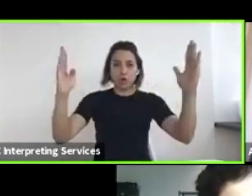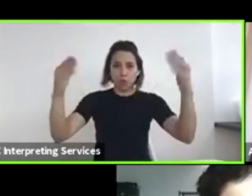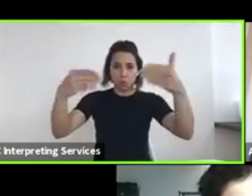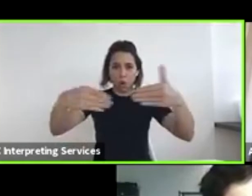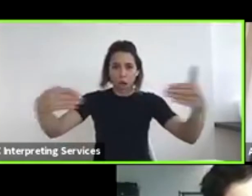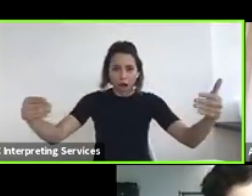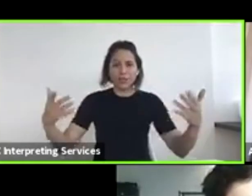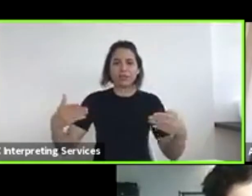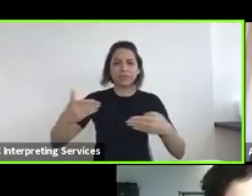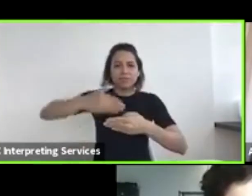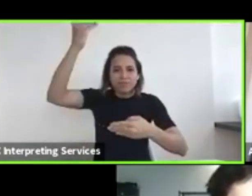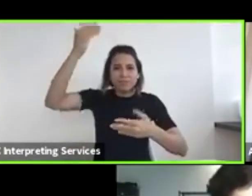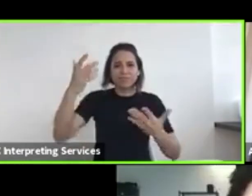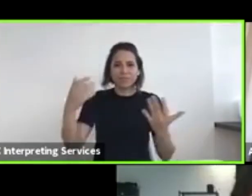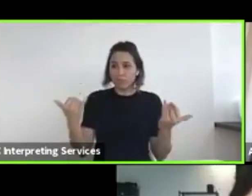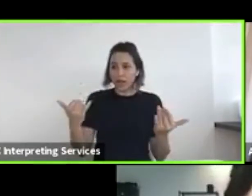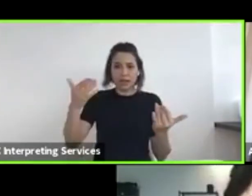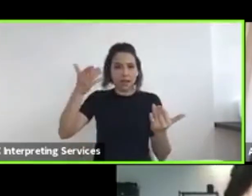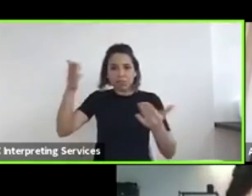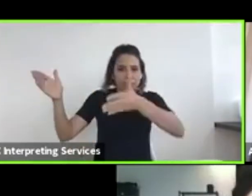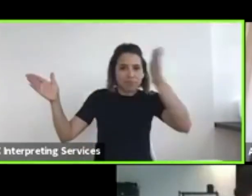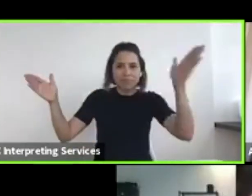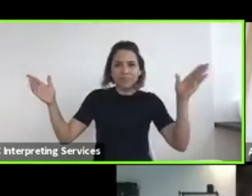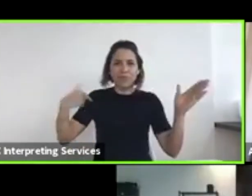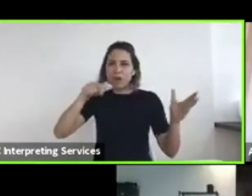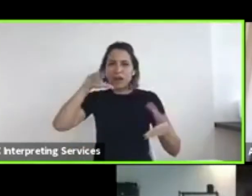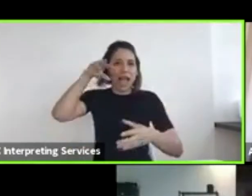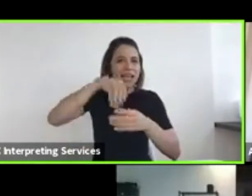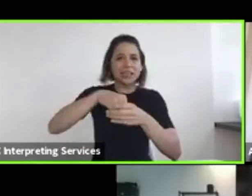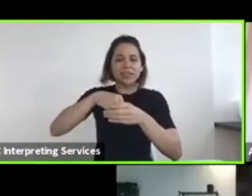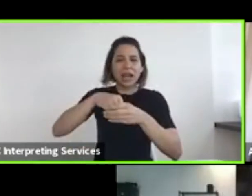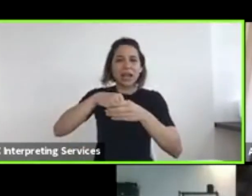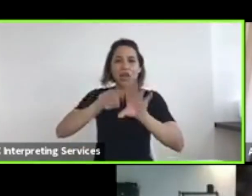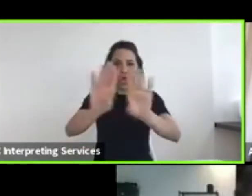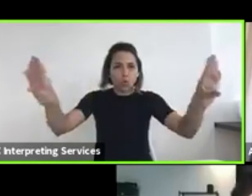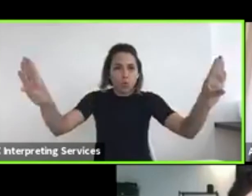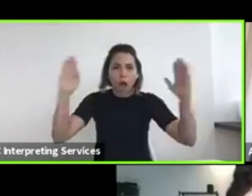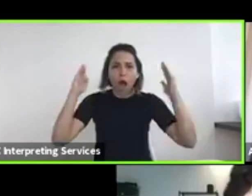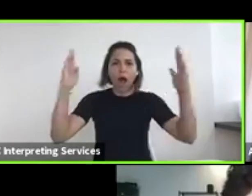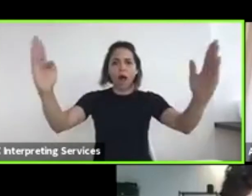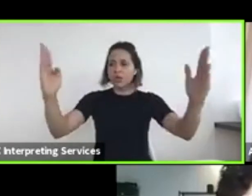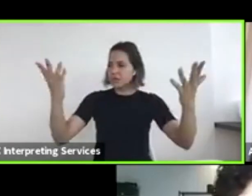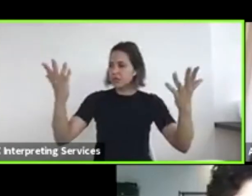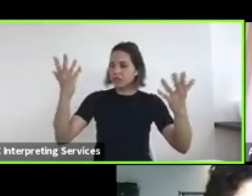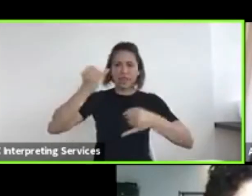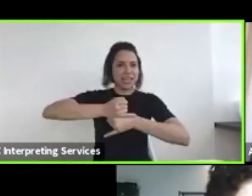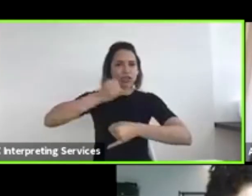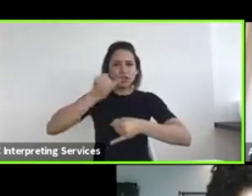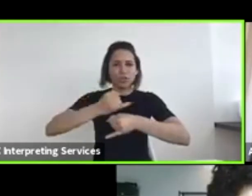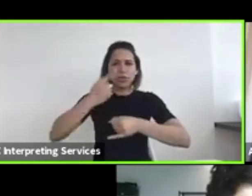WE'RE NOT INSIDE THE WALLS OF OUR INSTITUTIONS, YOU KNOW, WE ALWAYS TALK ABOUT THE WALLS OF THE INSTITUTIONS BEING BARRIERS, YOU KNOW, THE DOORS ARE CLOSED ET CETERA, LIKE, SO,